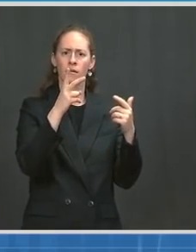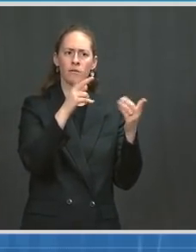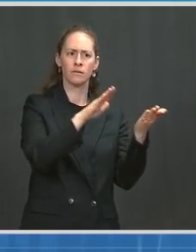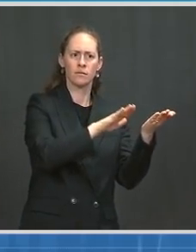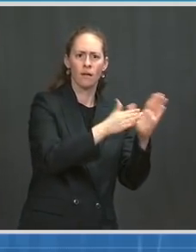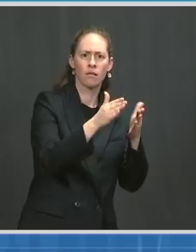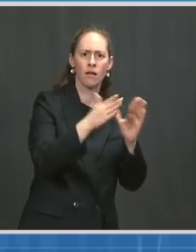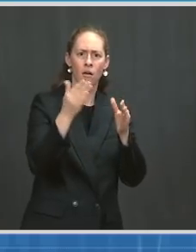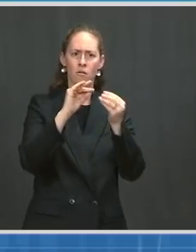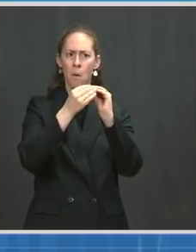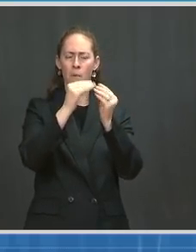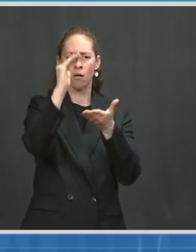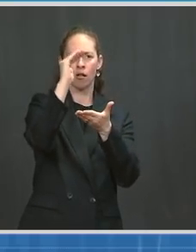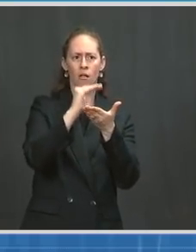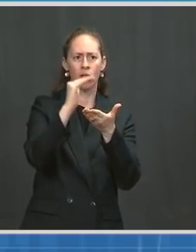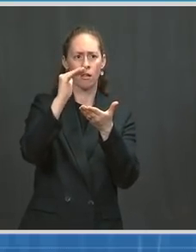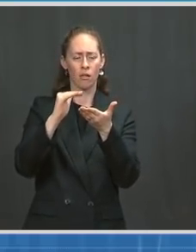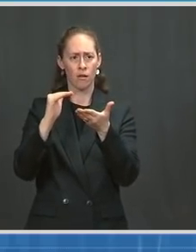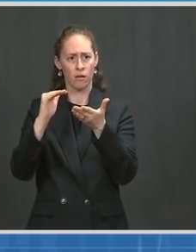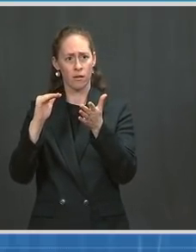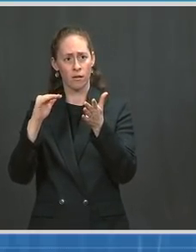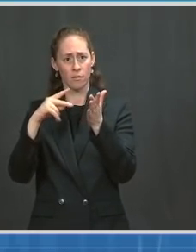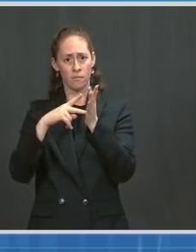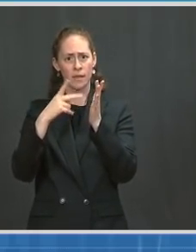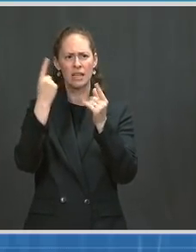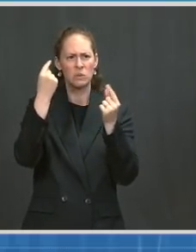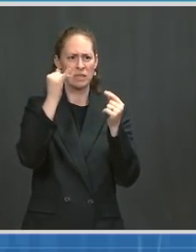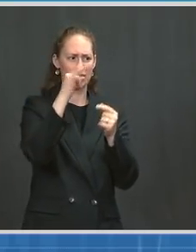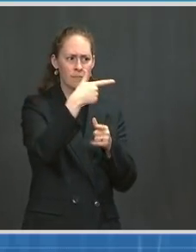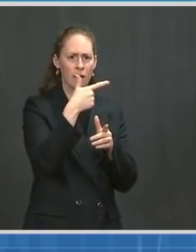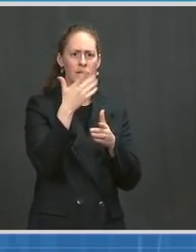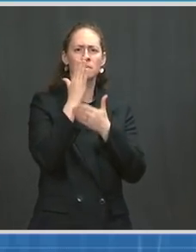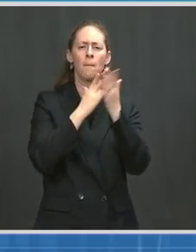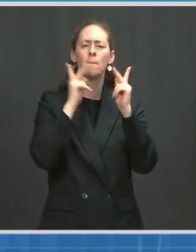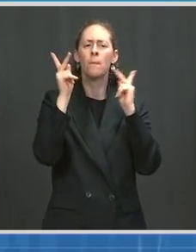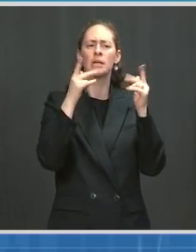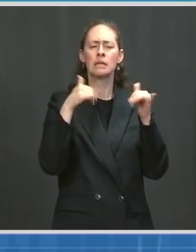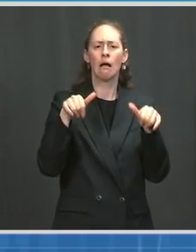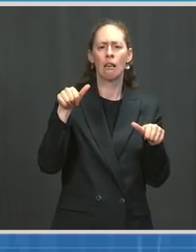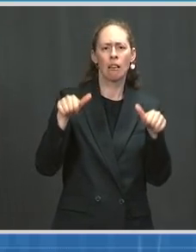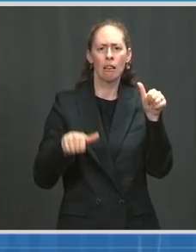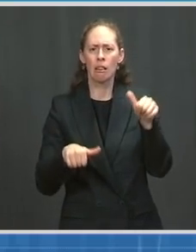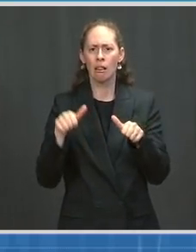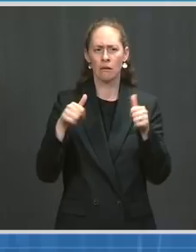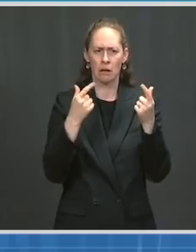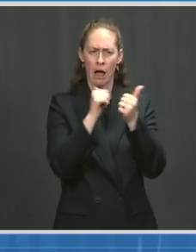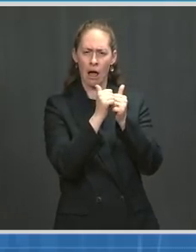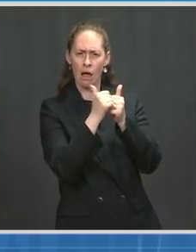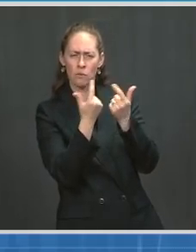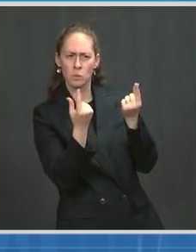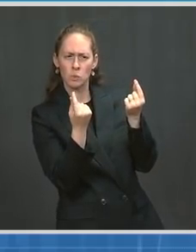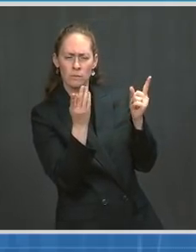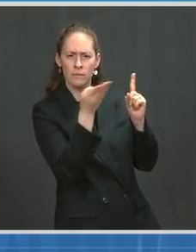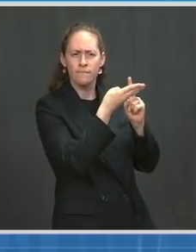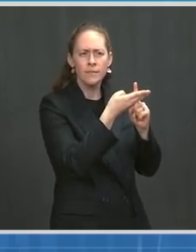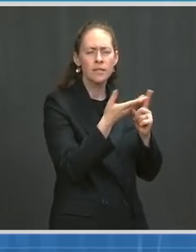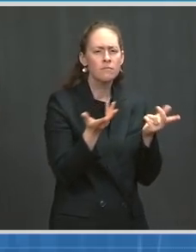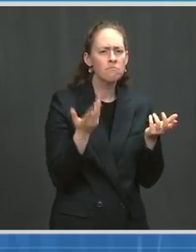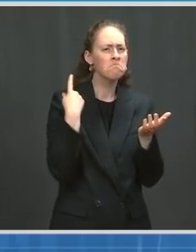if you guys have an update on the doses that you plan to send abroad, what the timing for that is, and if you've settled on a process